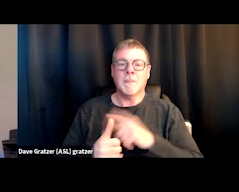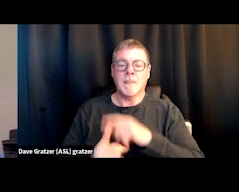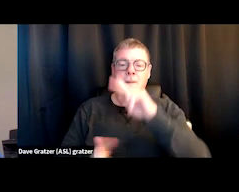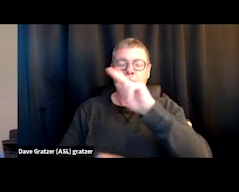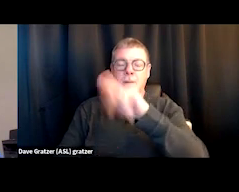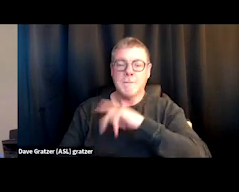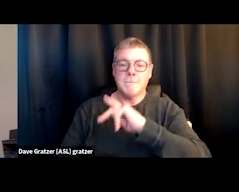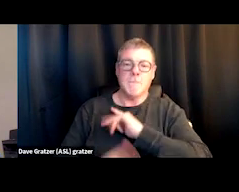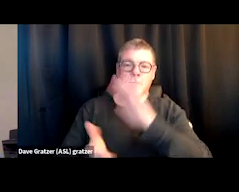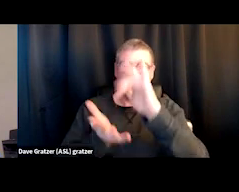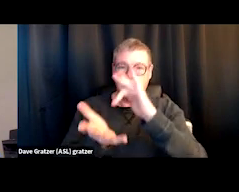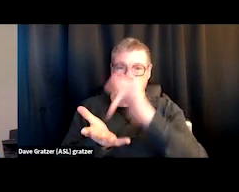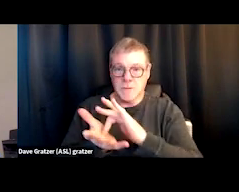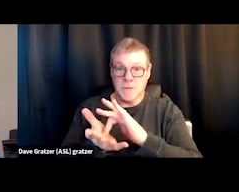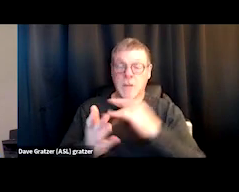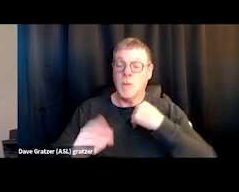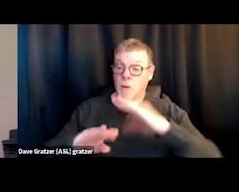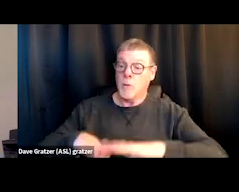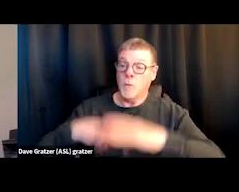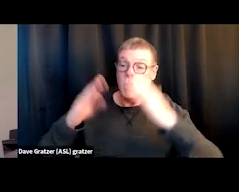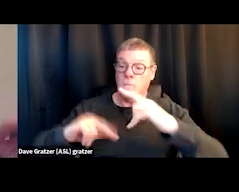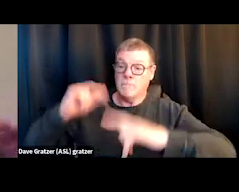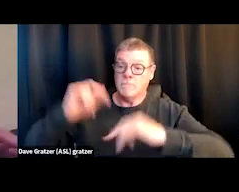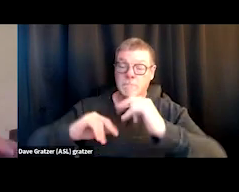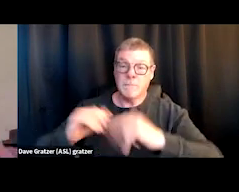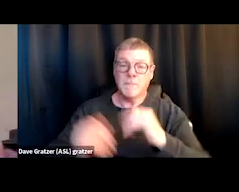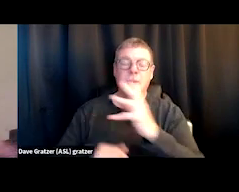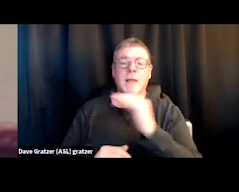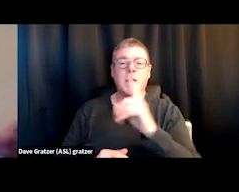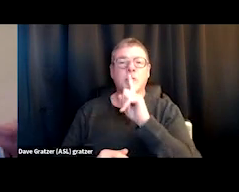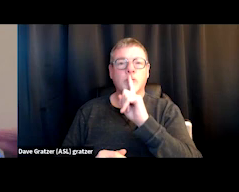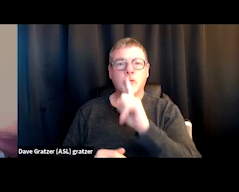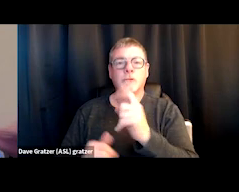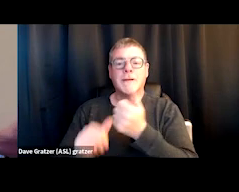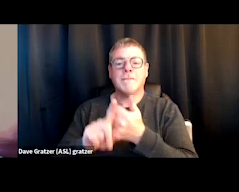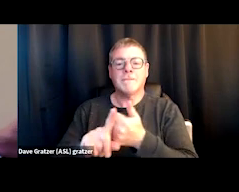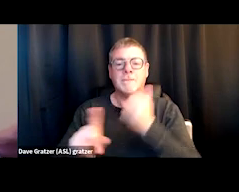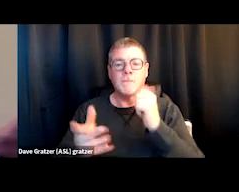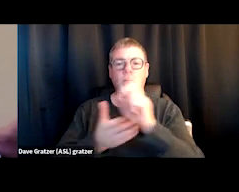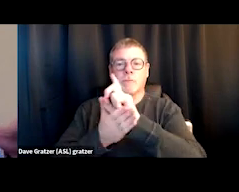We really open this building, and we really are trying to avoid designing this program